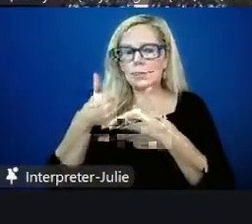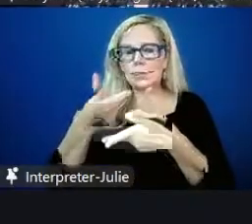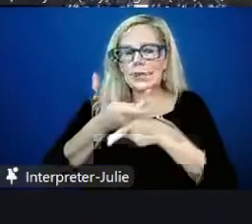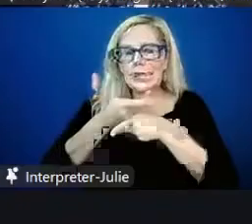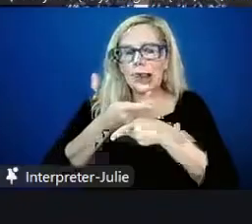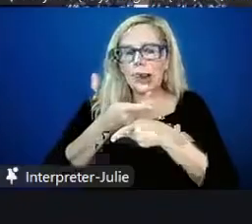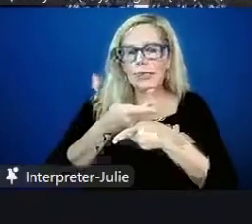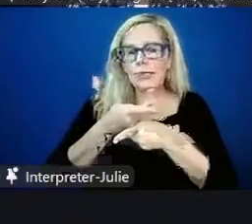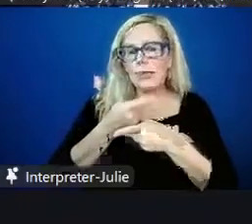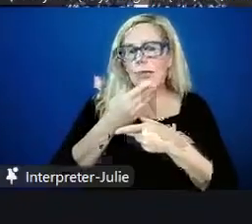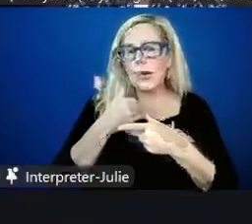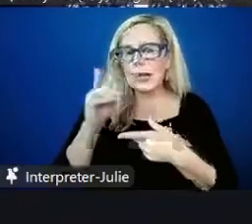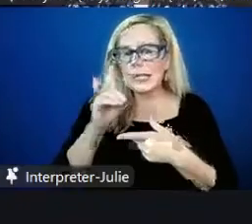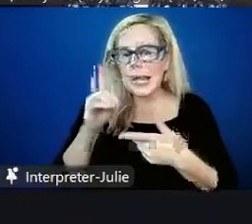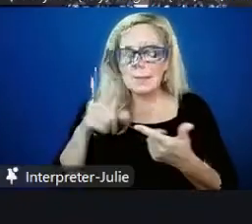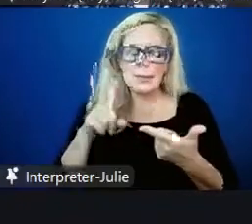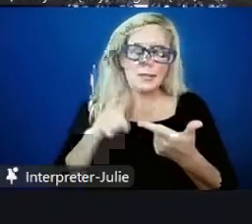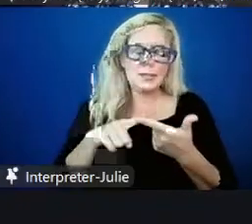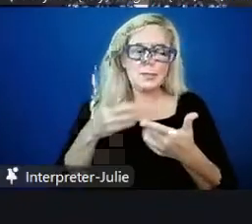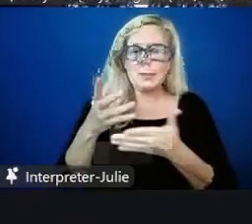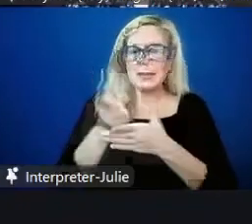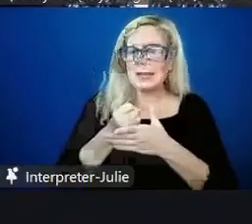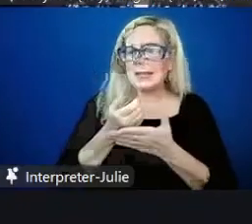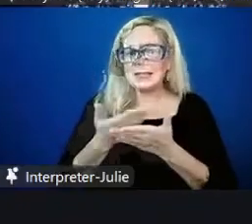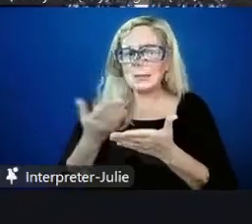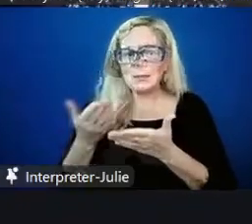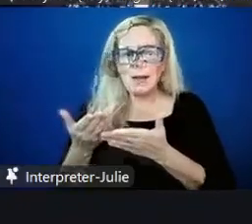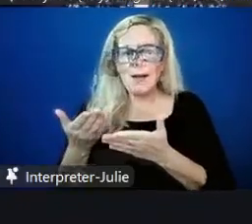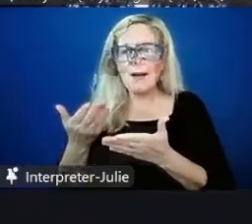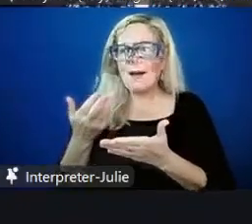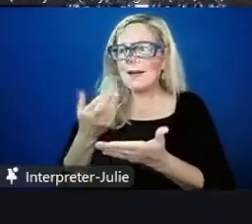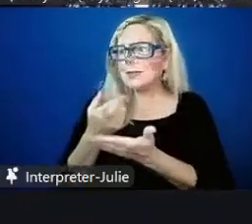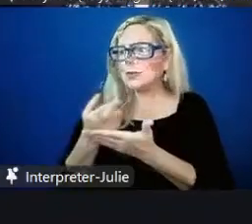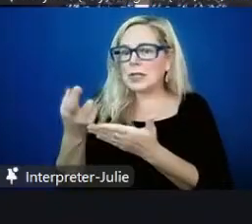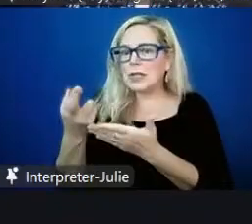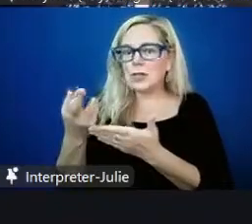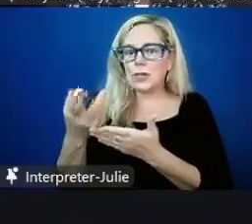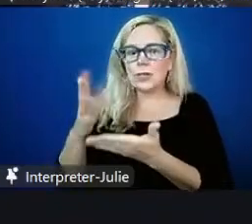receiving resources, learning about patient financial assistance programs,